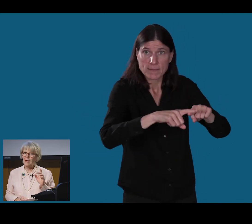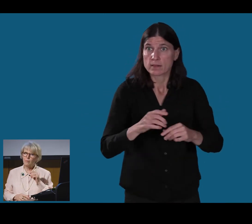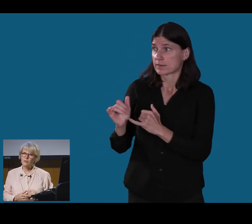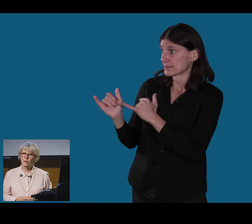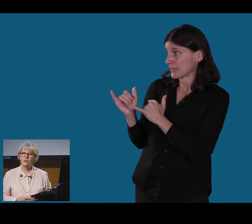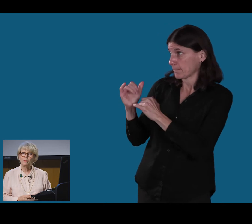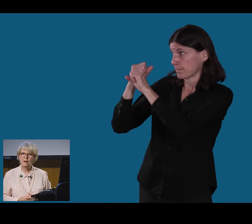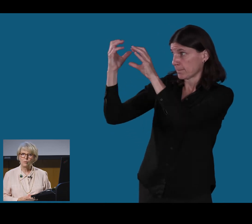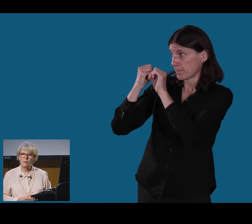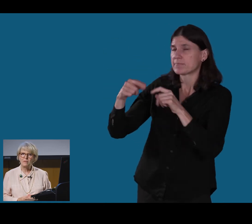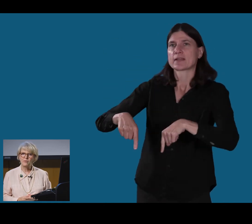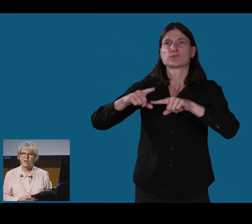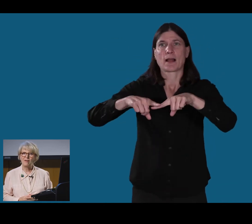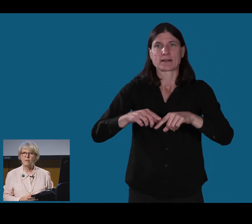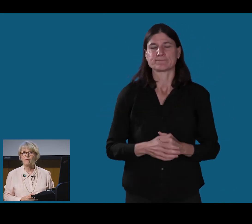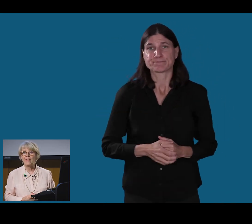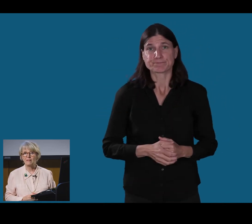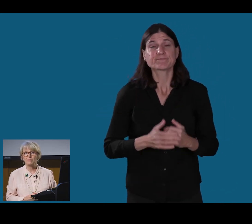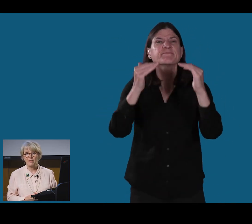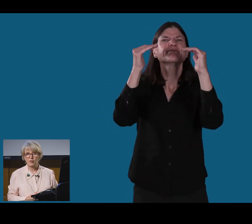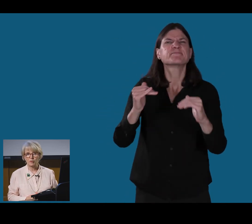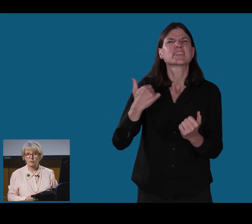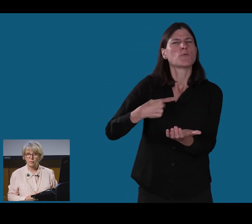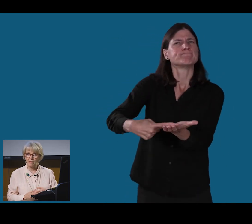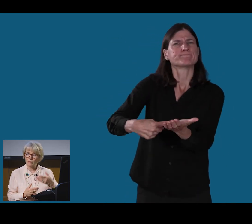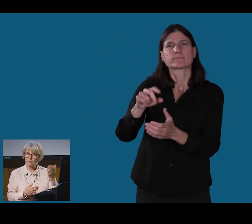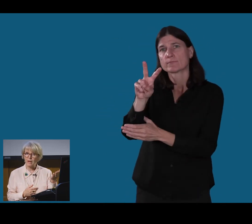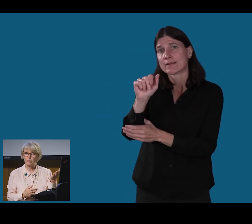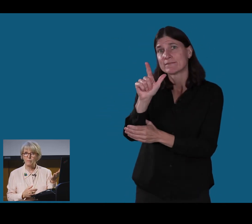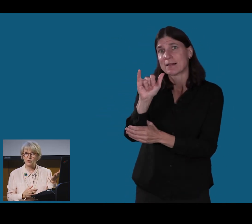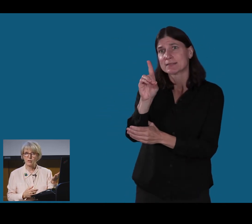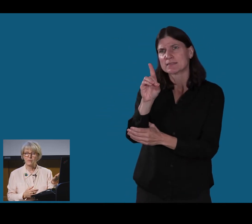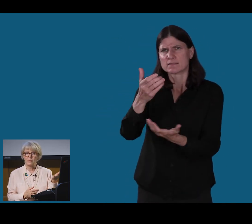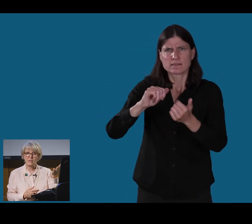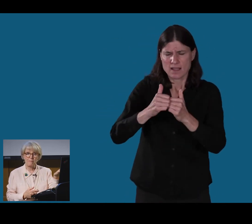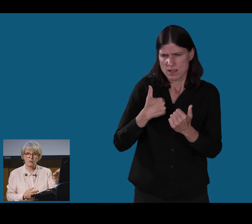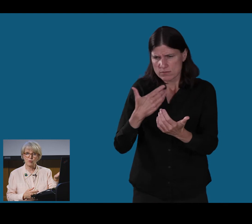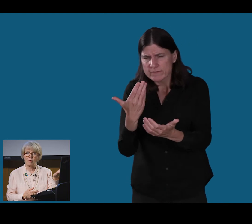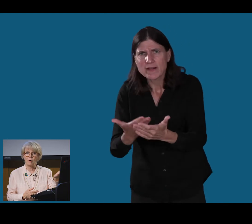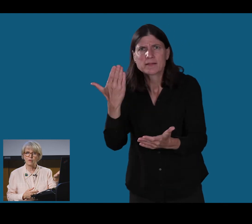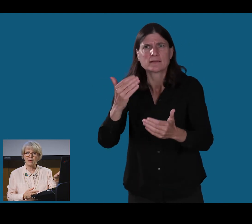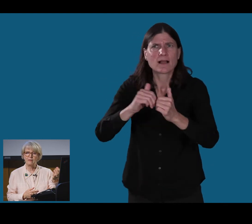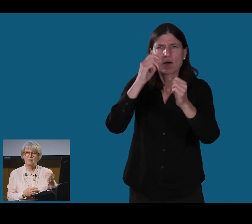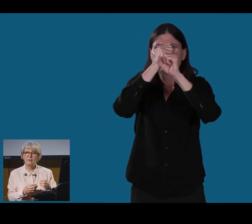Now I'm going to talk to you about what it means to have a valid measure. So we have a reliable measure- it gives us the same picture over and over again,